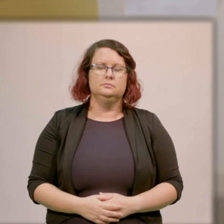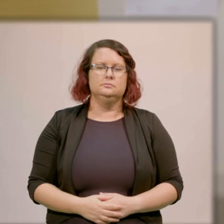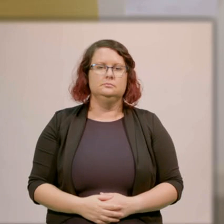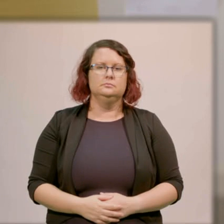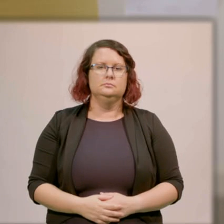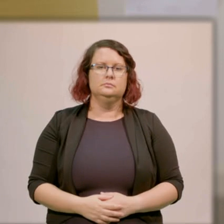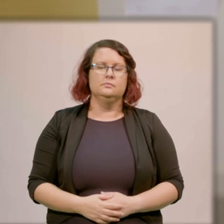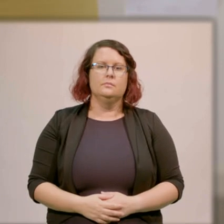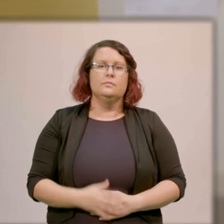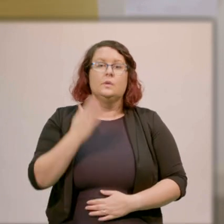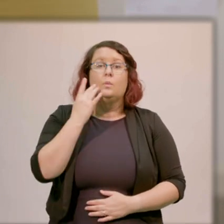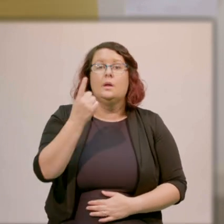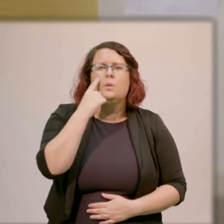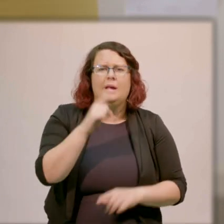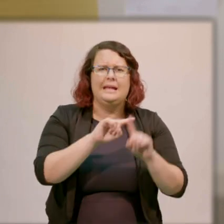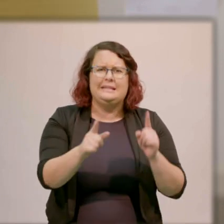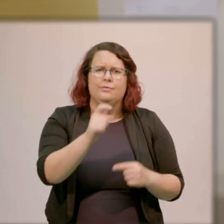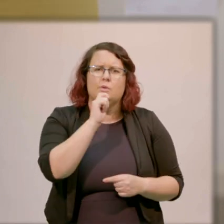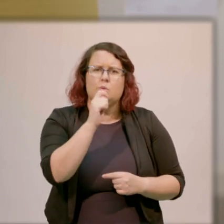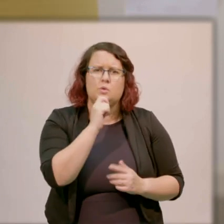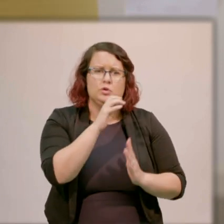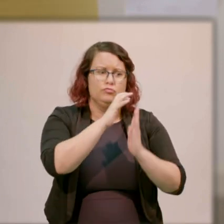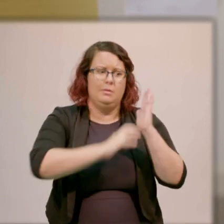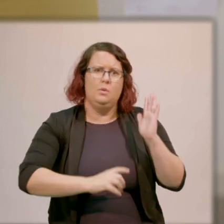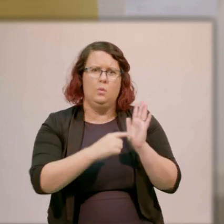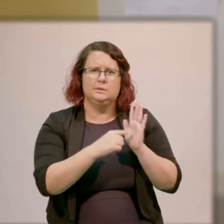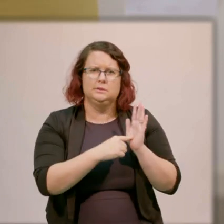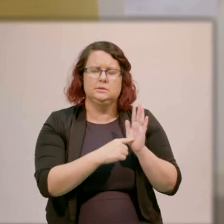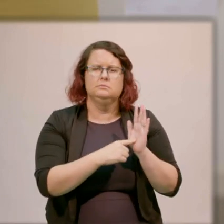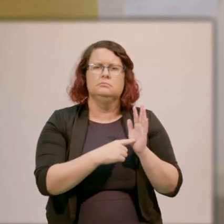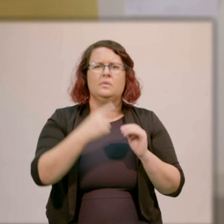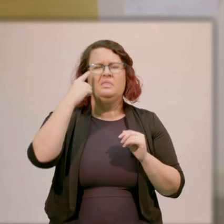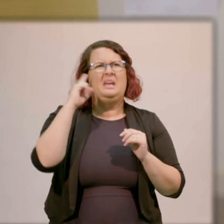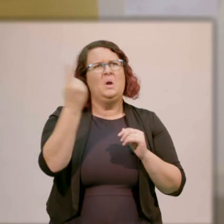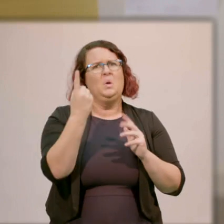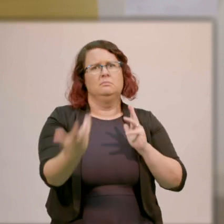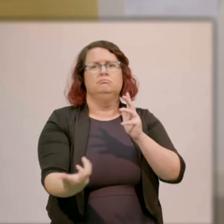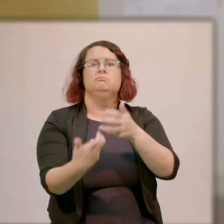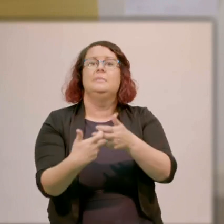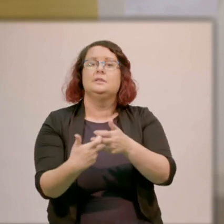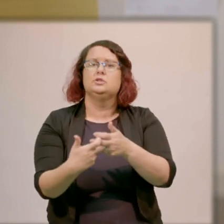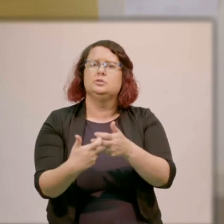When you look at news reports, consider the intended audience. Who was it written for?